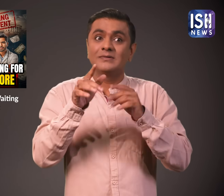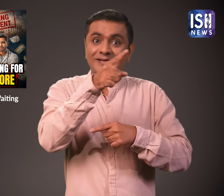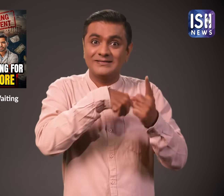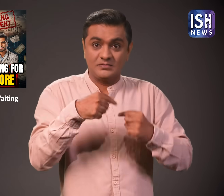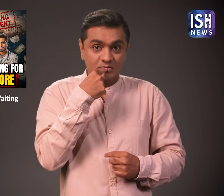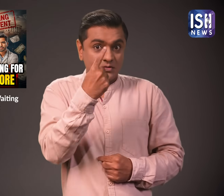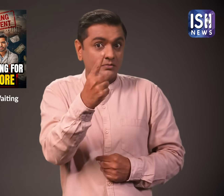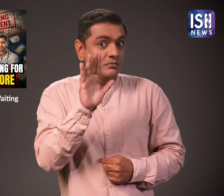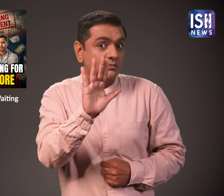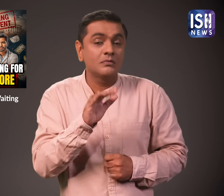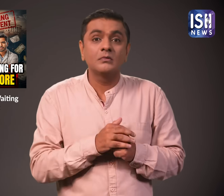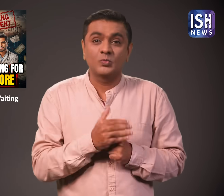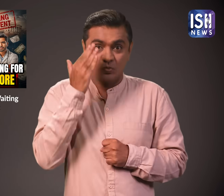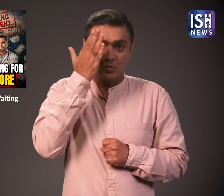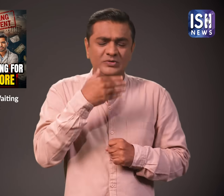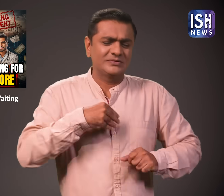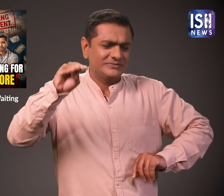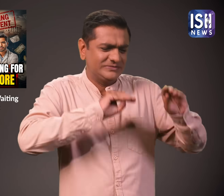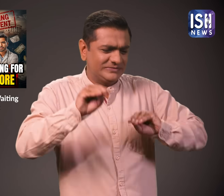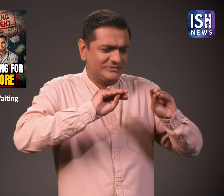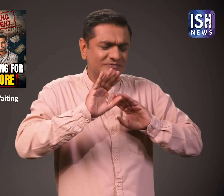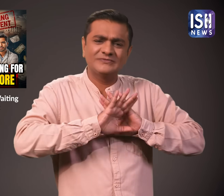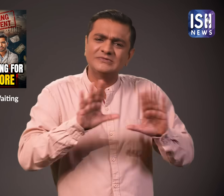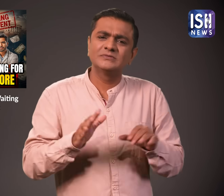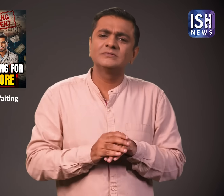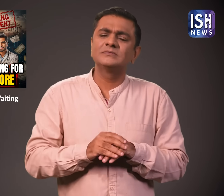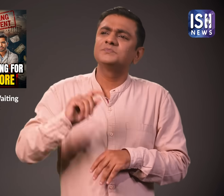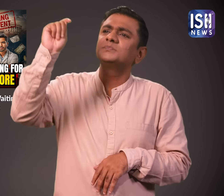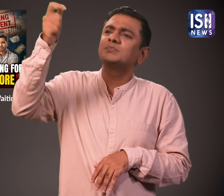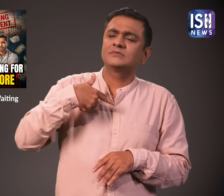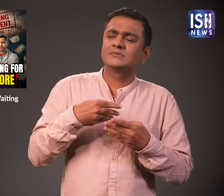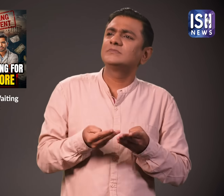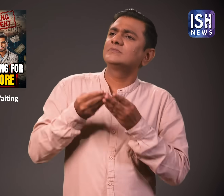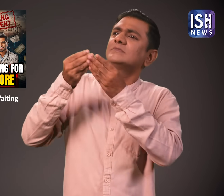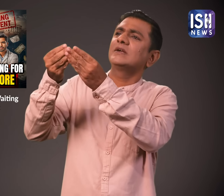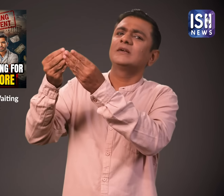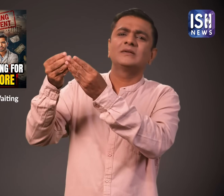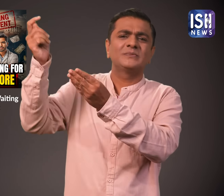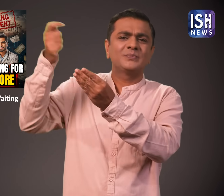Hospitals explained that once treatment is done and bills are presented to the government,